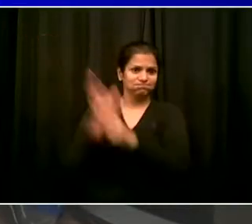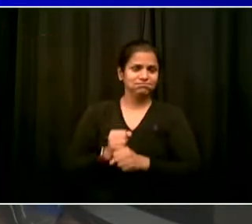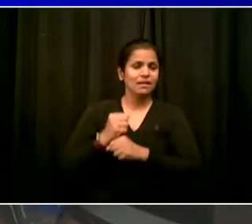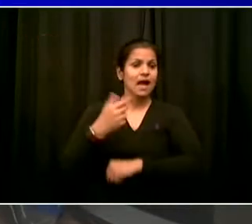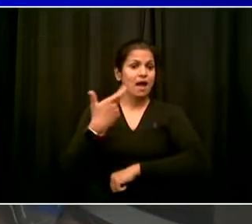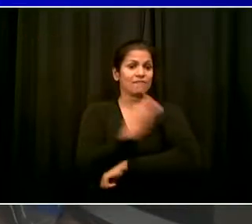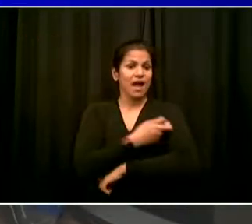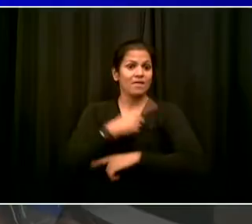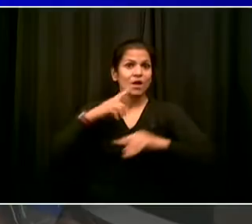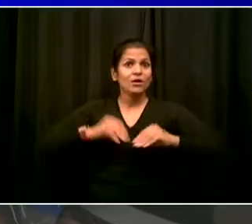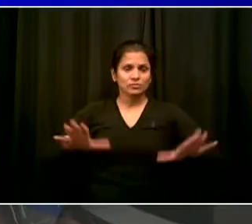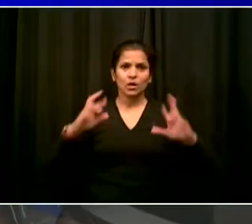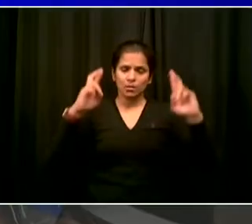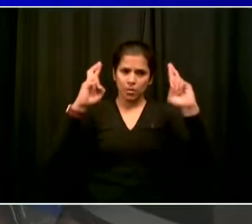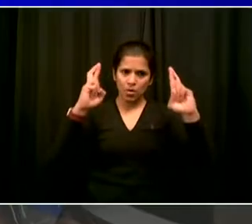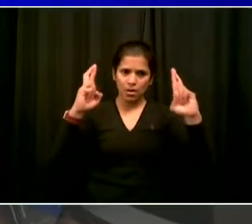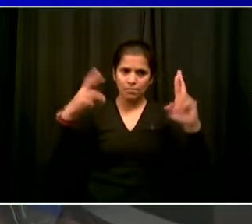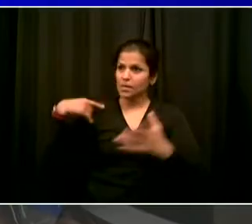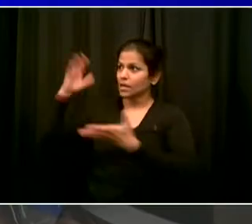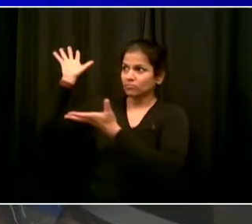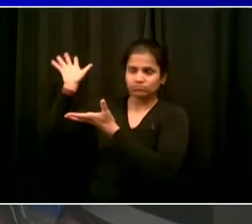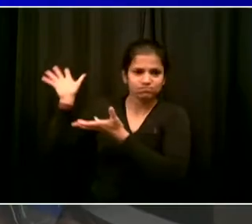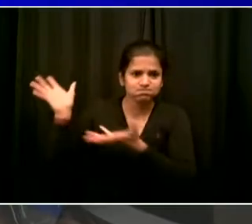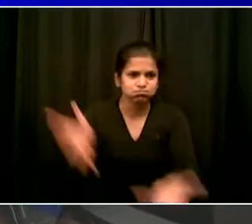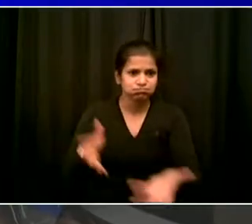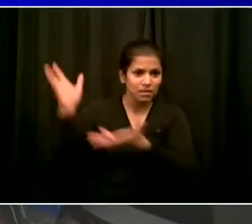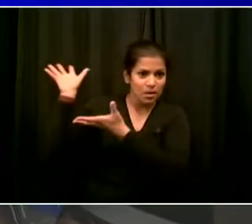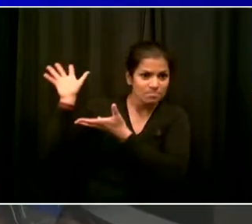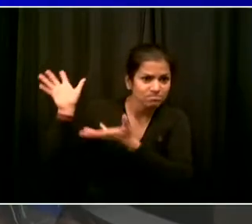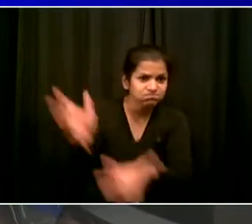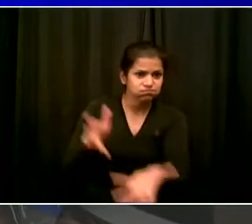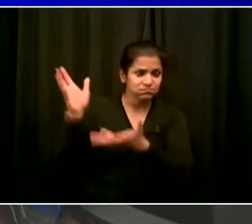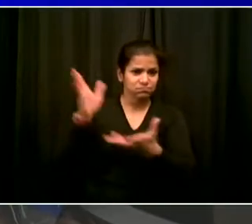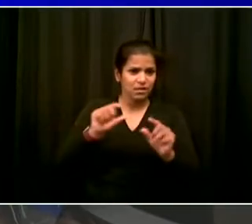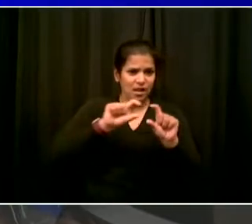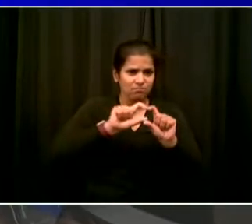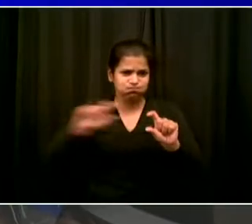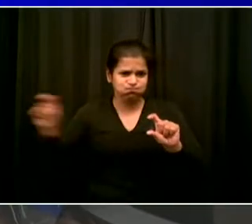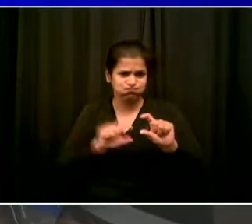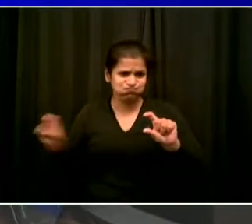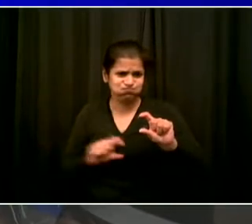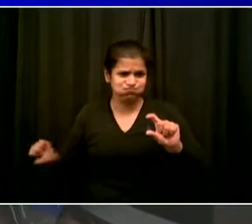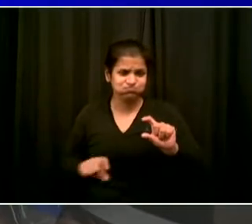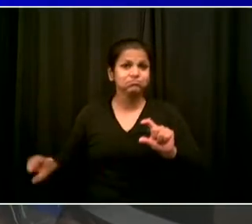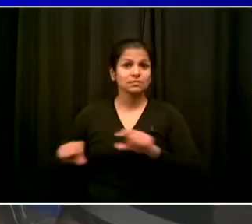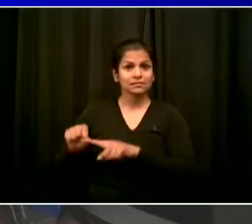THAT IS 12 DAYS FROM NOW. THE PFIZER VACCINE SHIPMENT WE